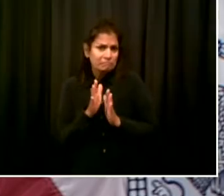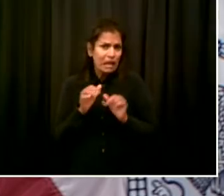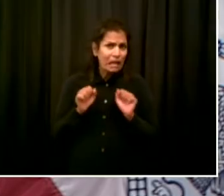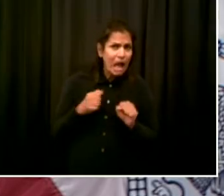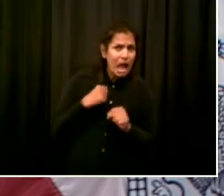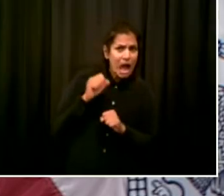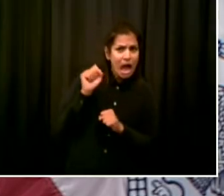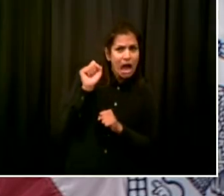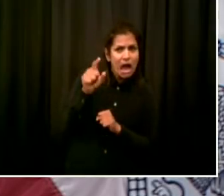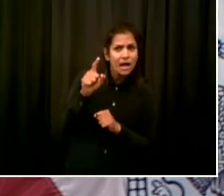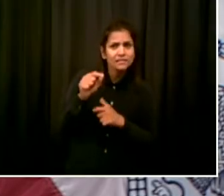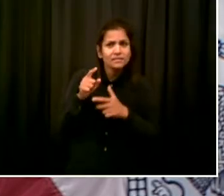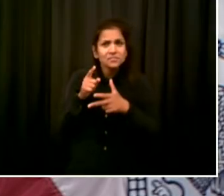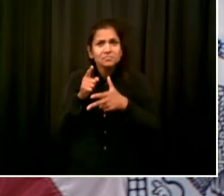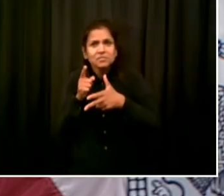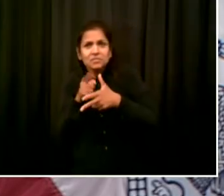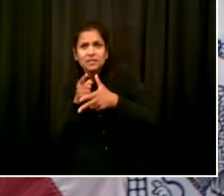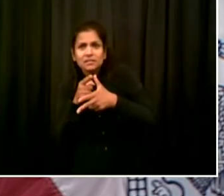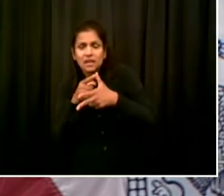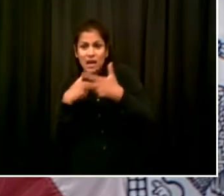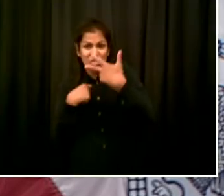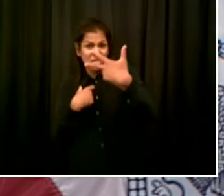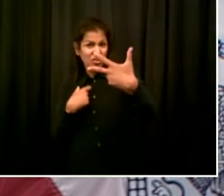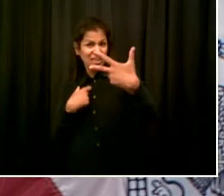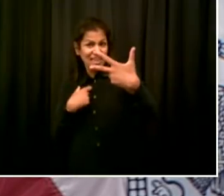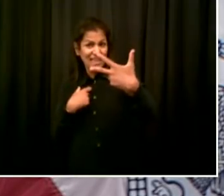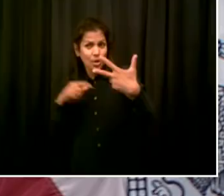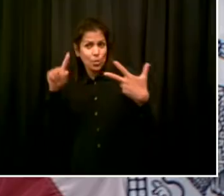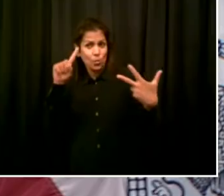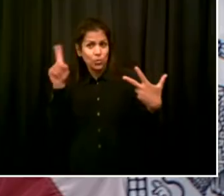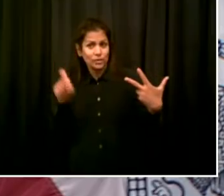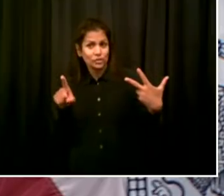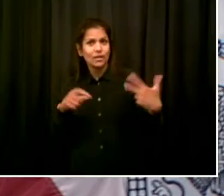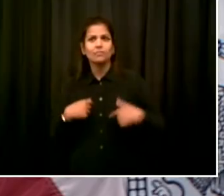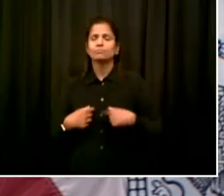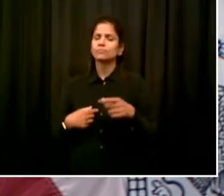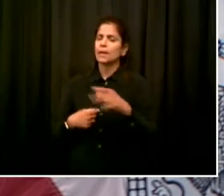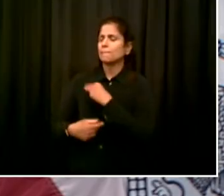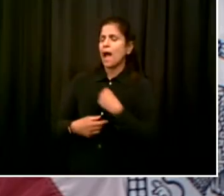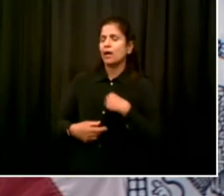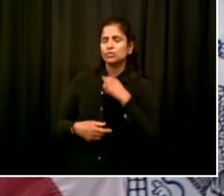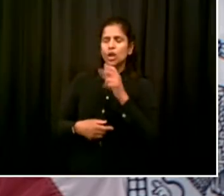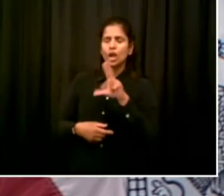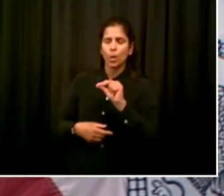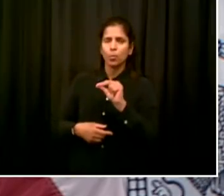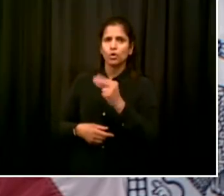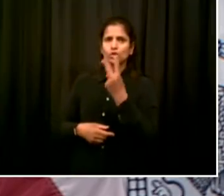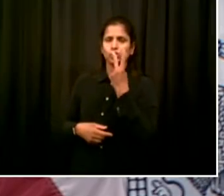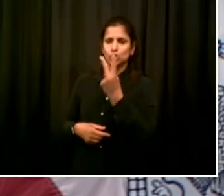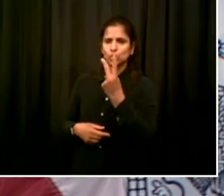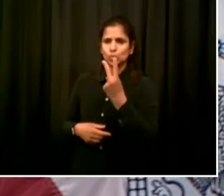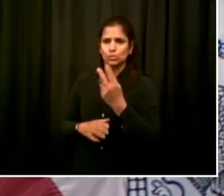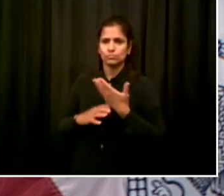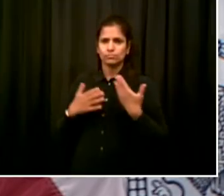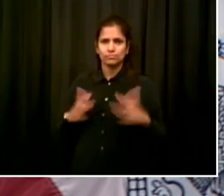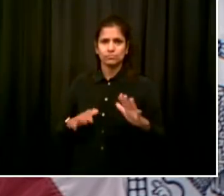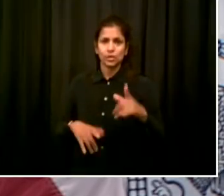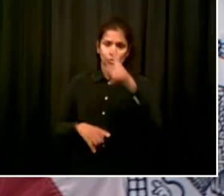PUBLIC SERVICE QUESTION BEFORE MTWY O QESUTONIS I THINK YOU